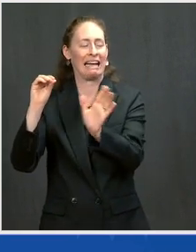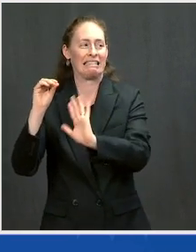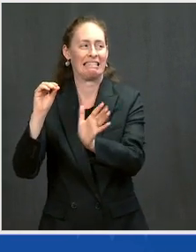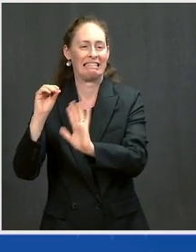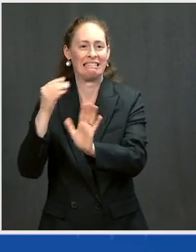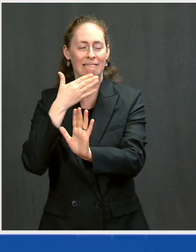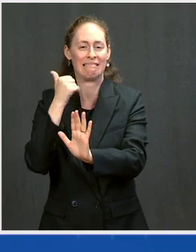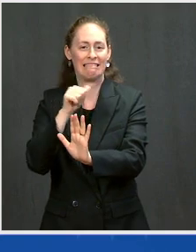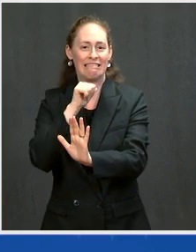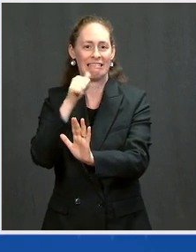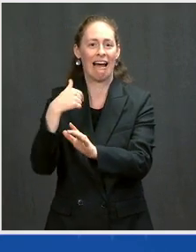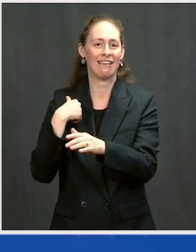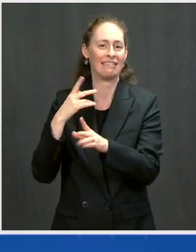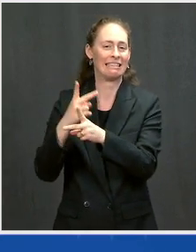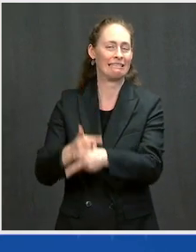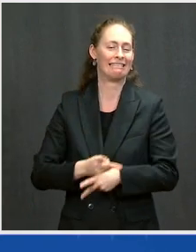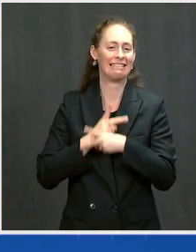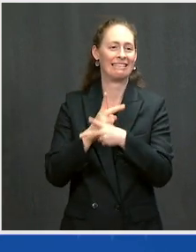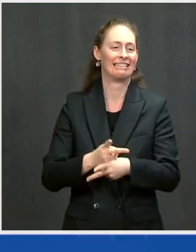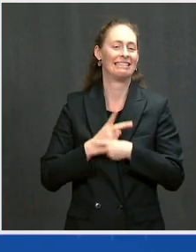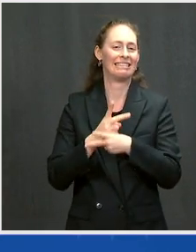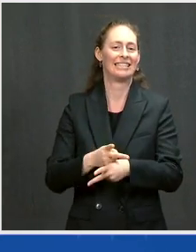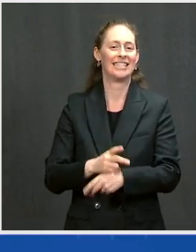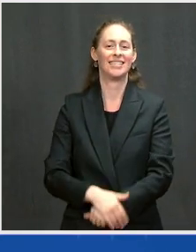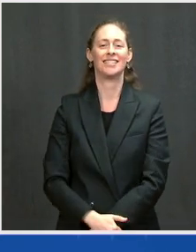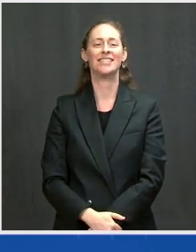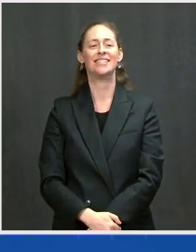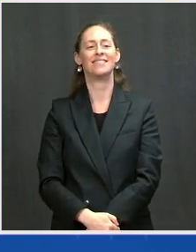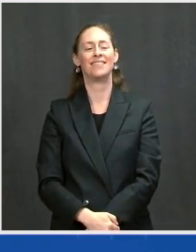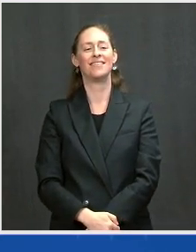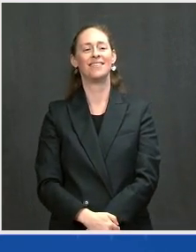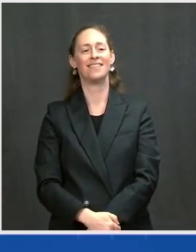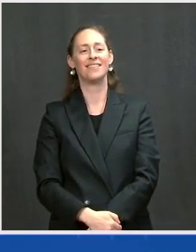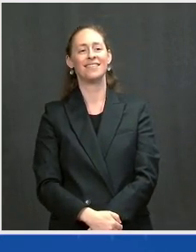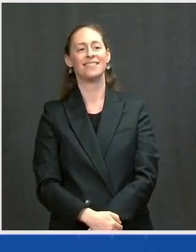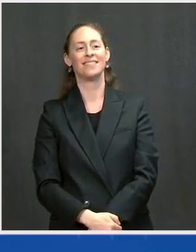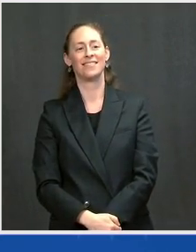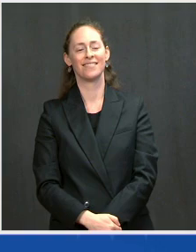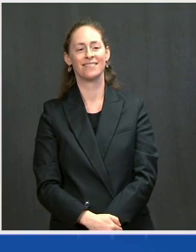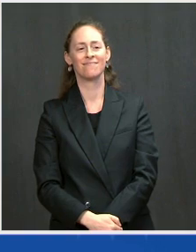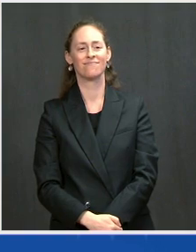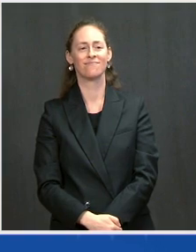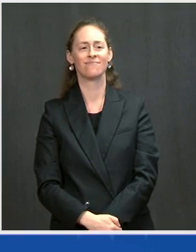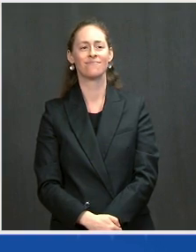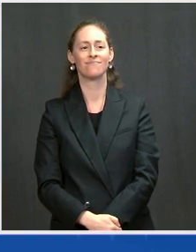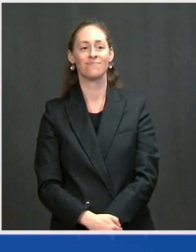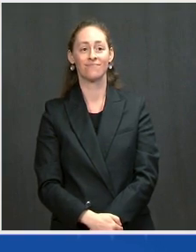Colonel Puckett, after 70 years, rather than mail it, I would have walked it to you.